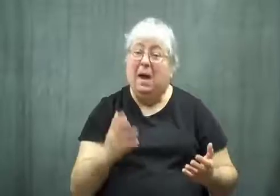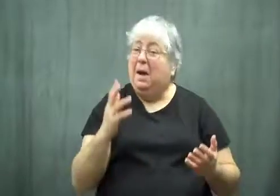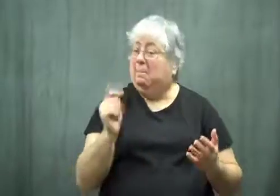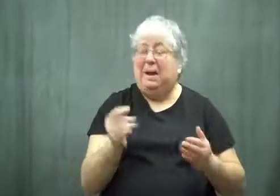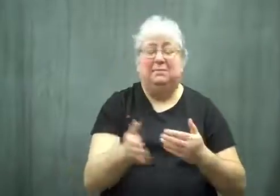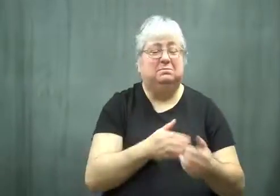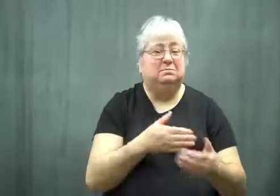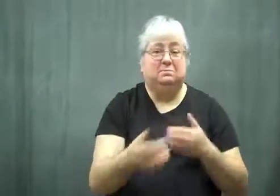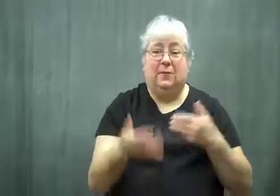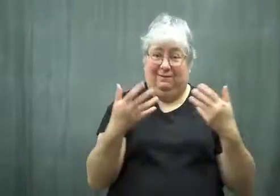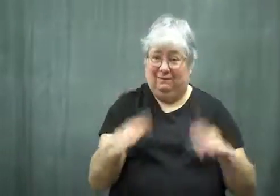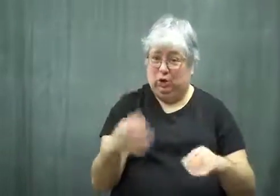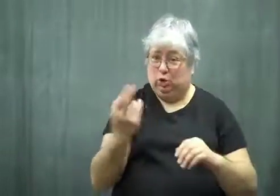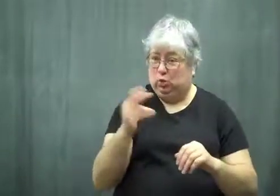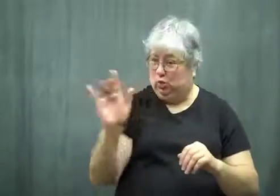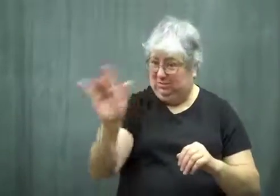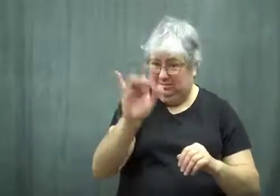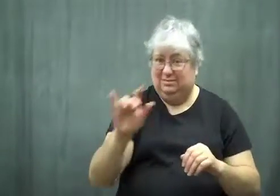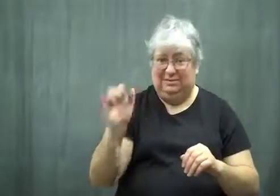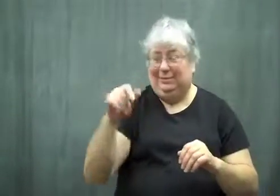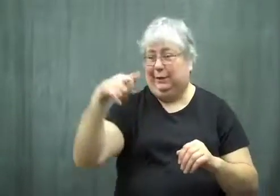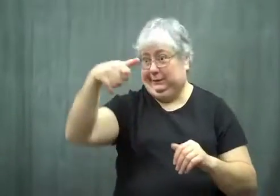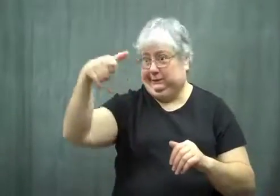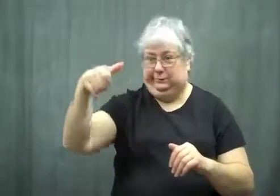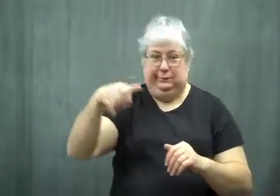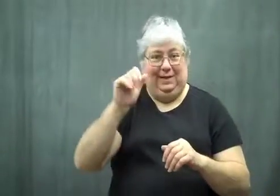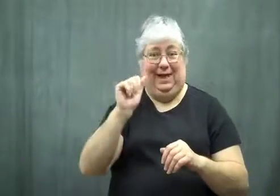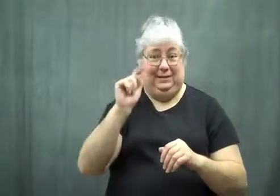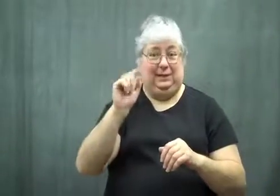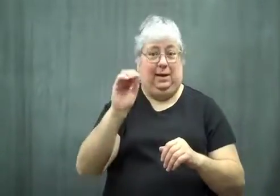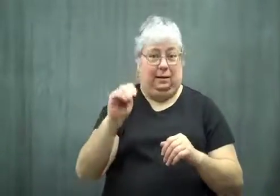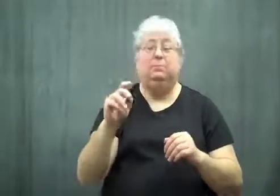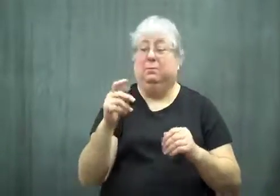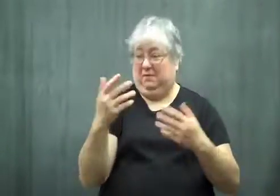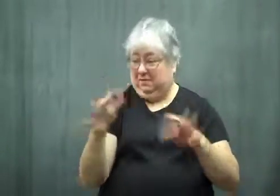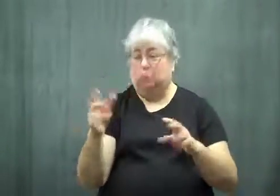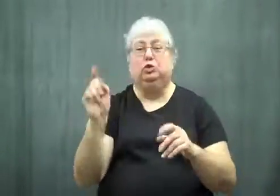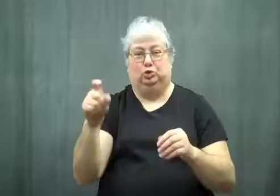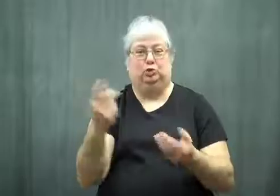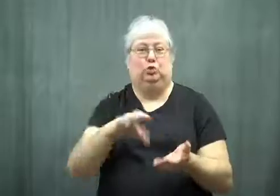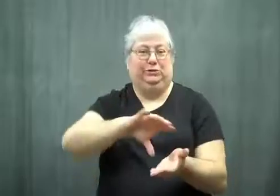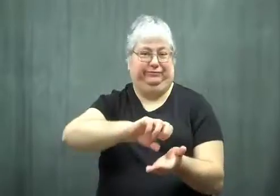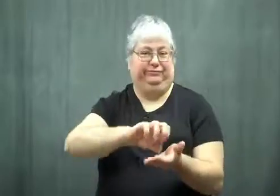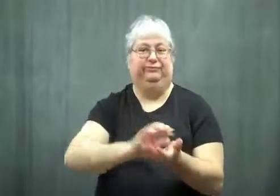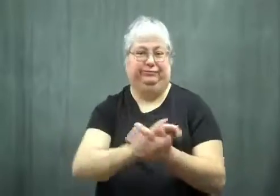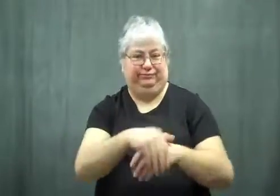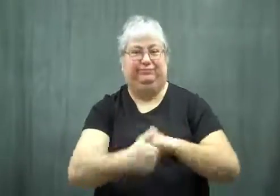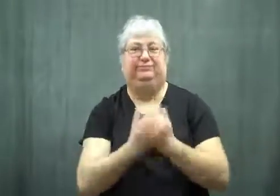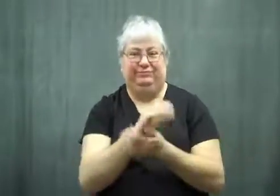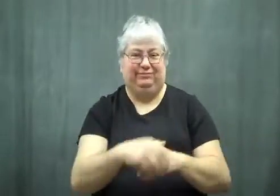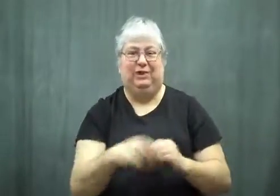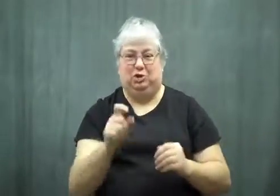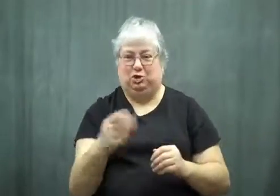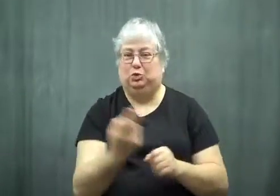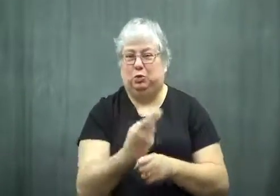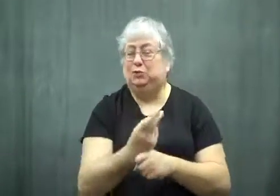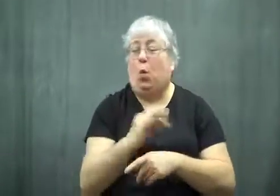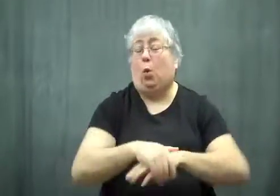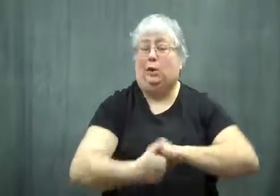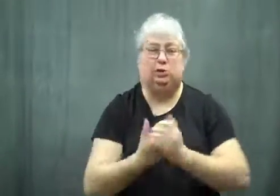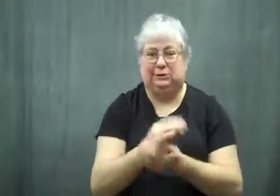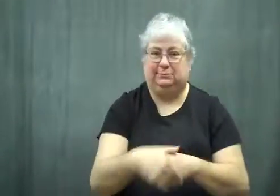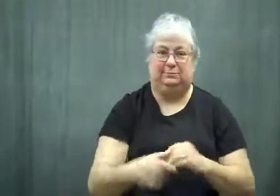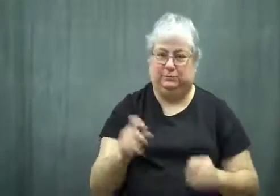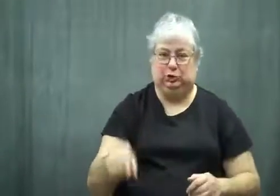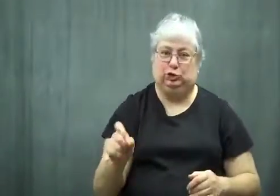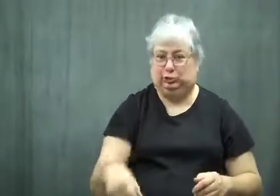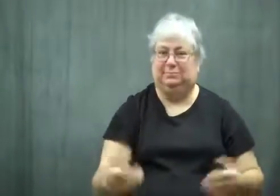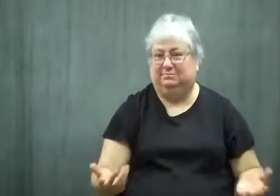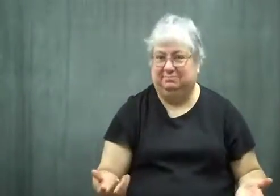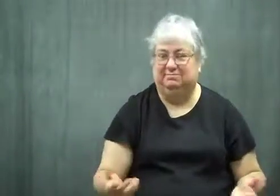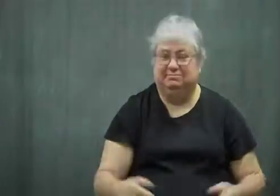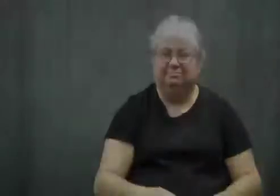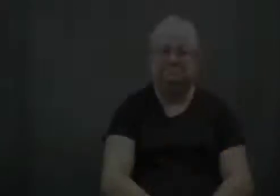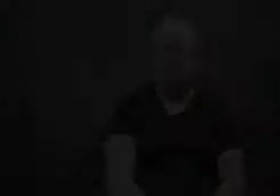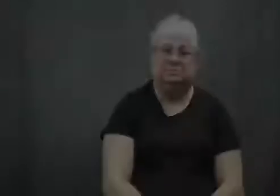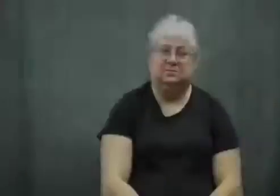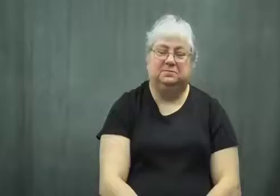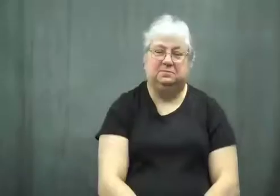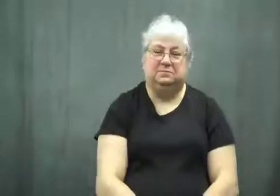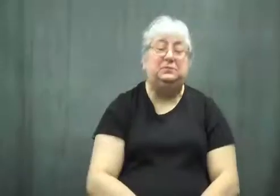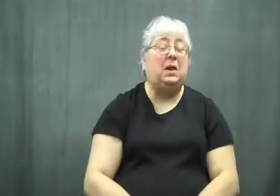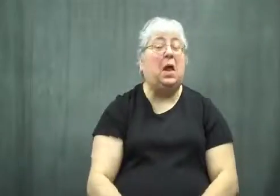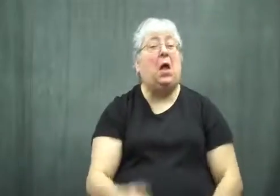After using an ATM, knuckles or not, wash your hands or use sanitizer.